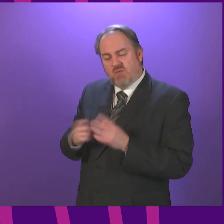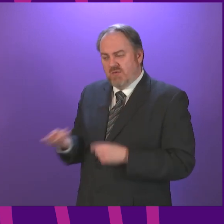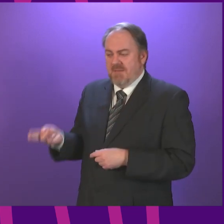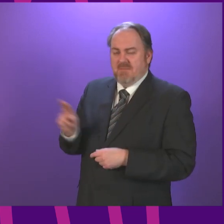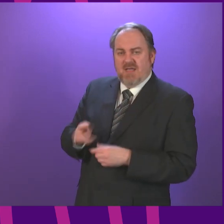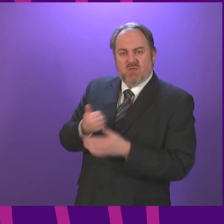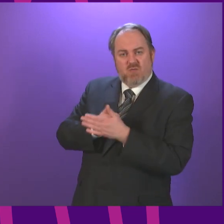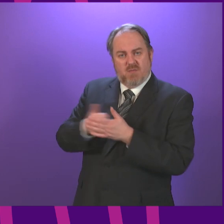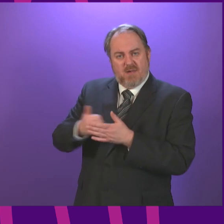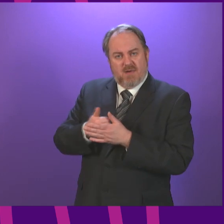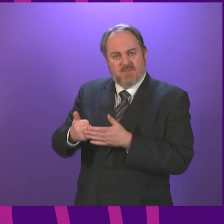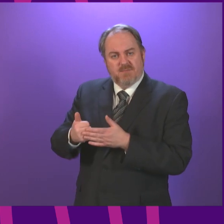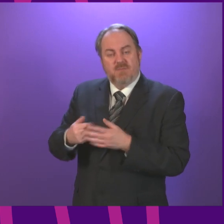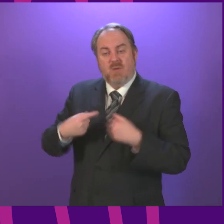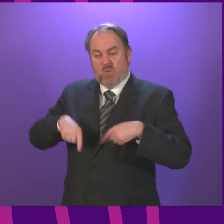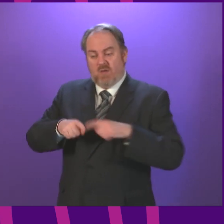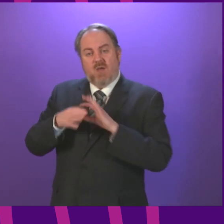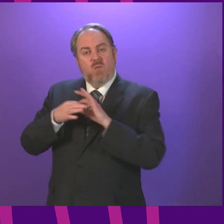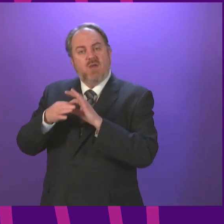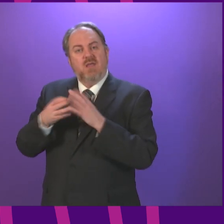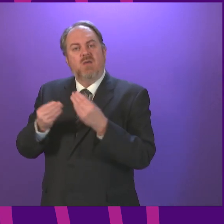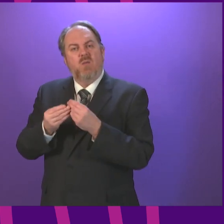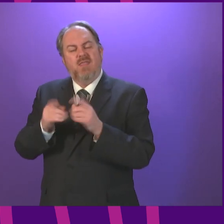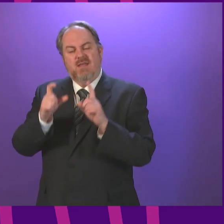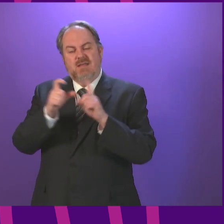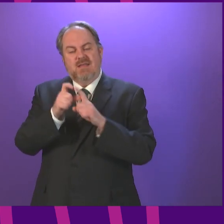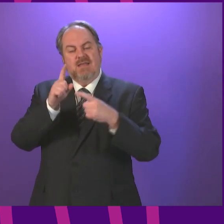Officials liaise regularly with the Department for Environment, Food and Rural Affairs and